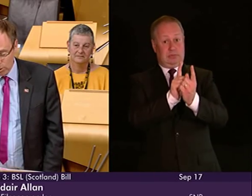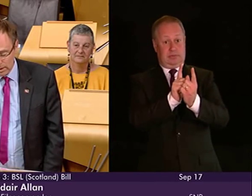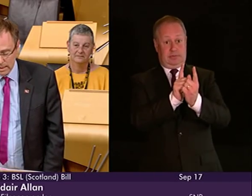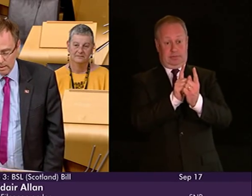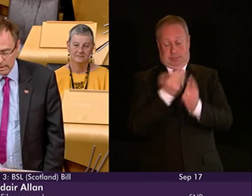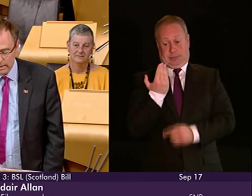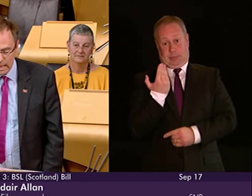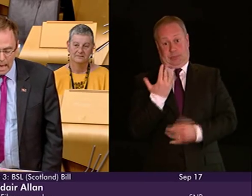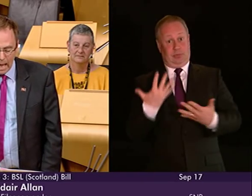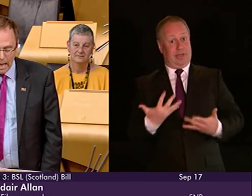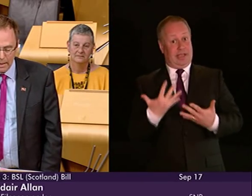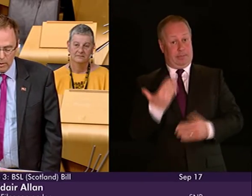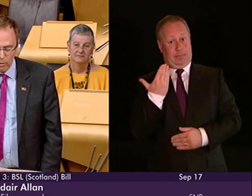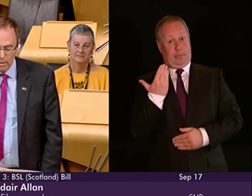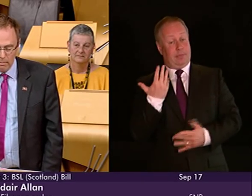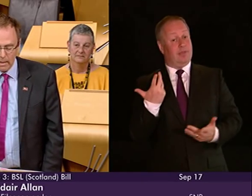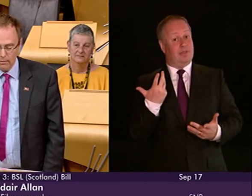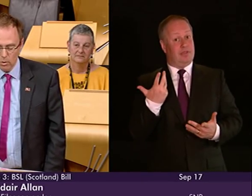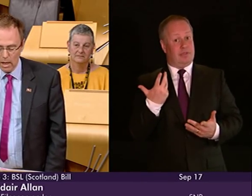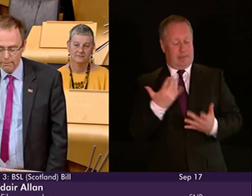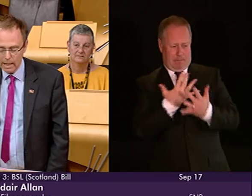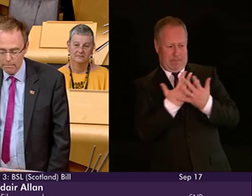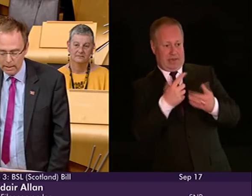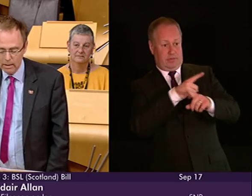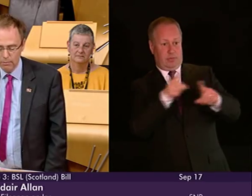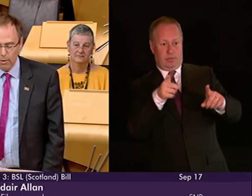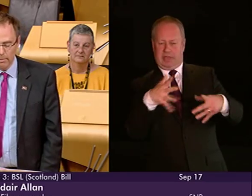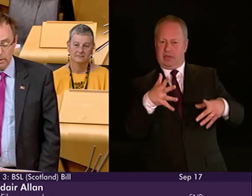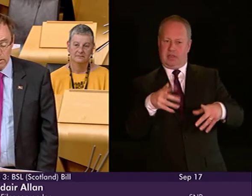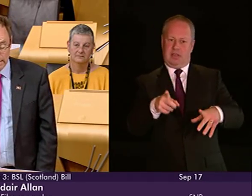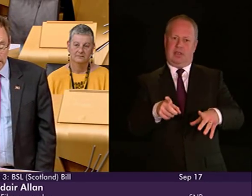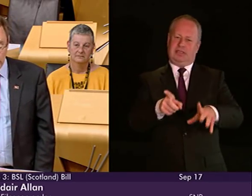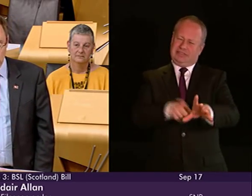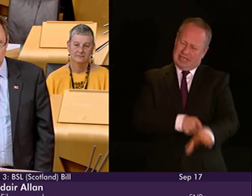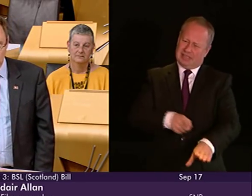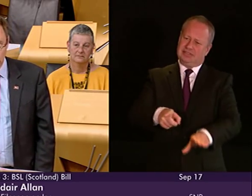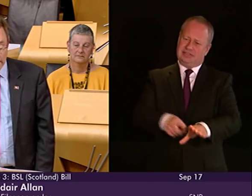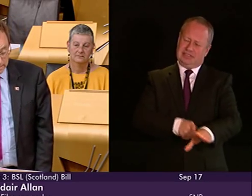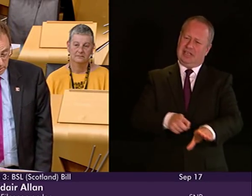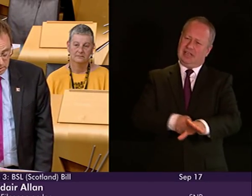before the debate. I know that many of them have been campaigning for a BSL bill for many